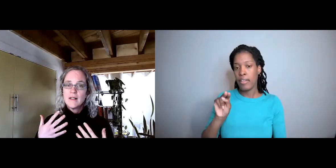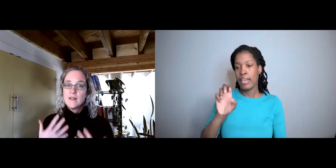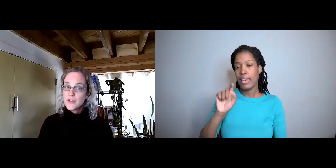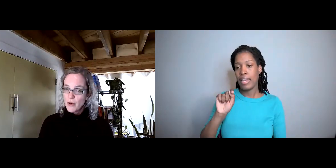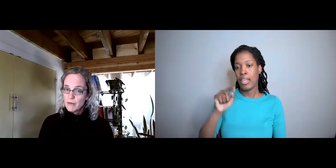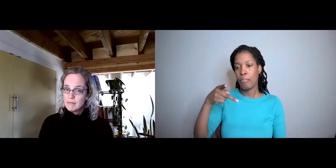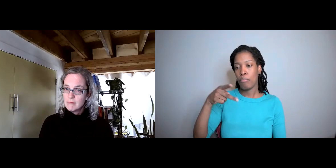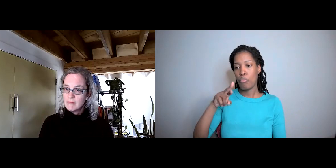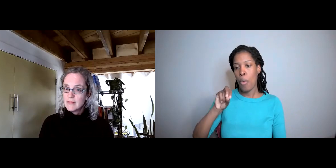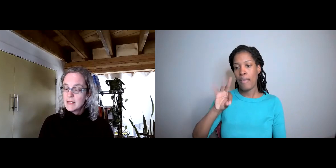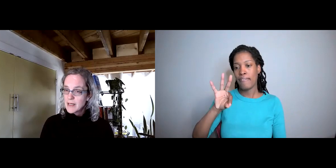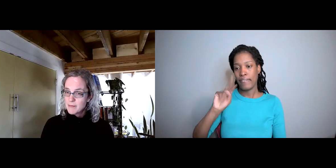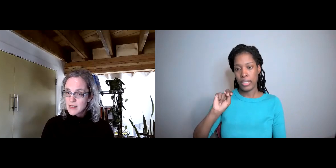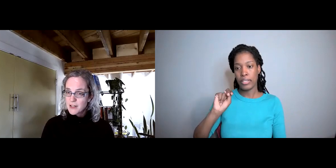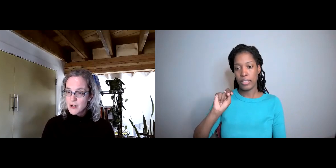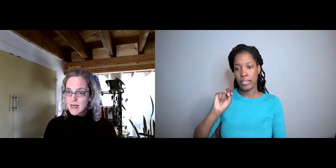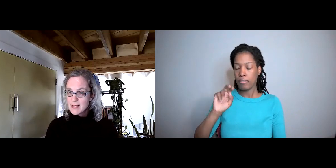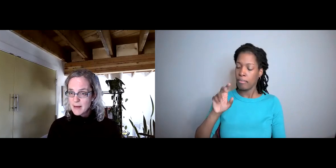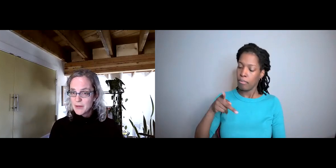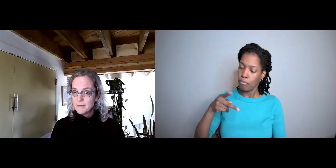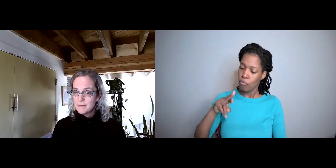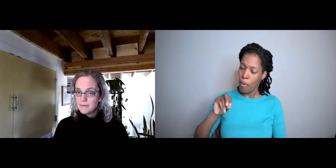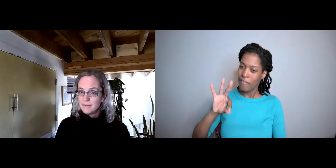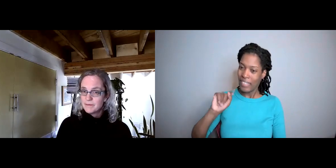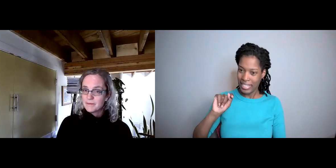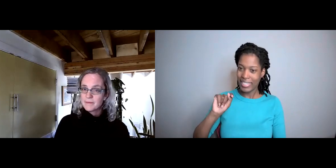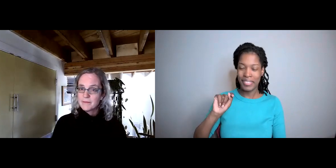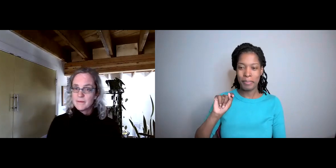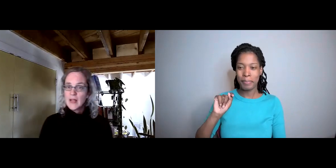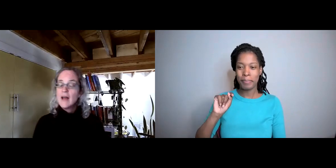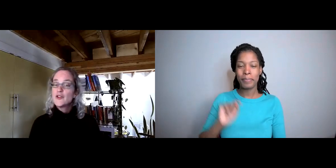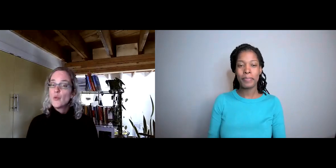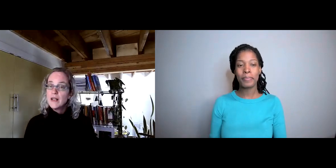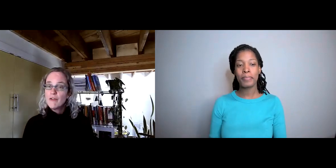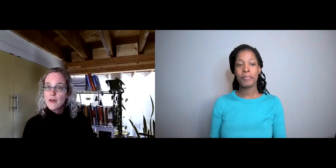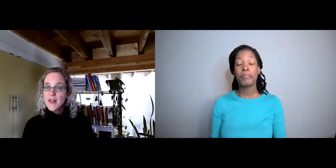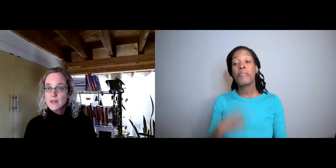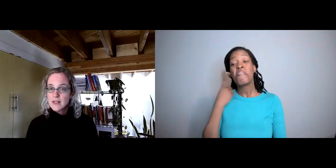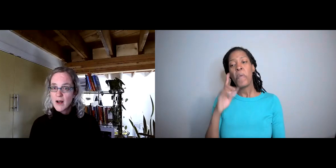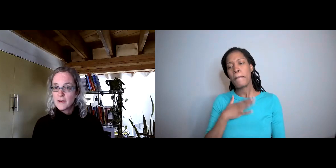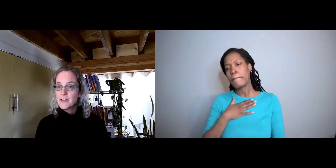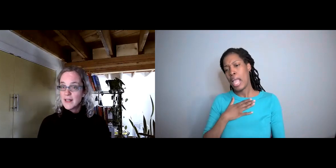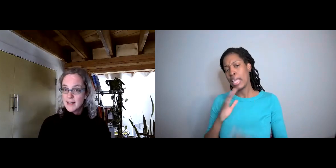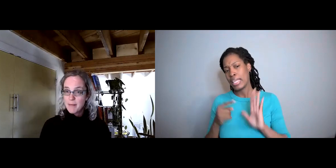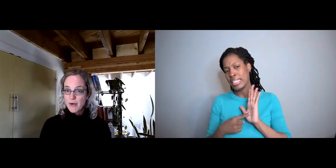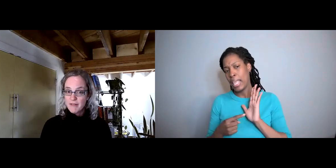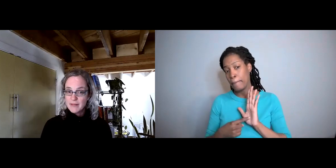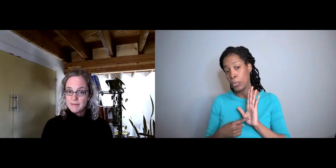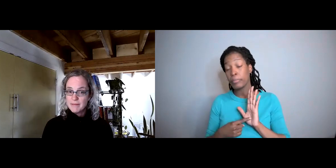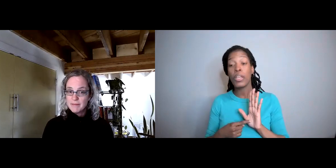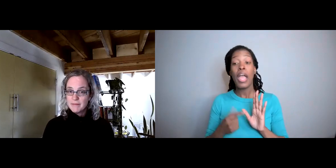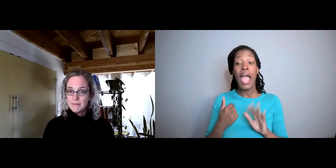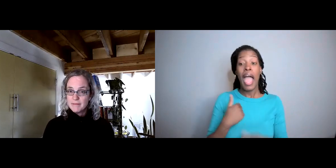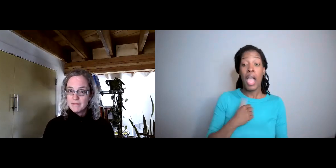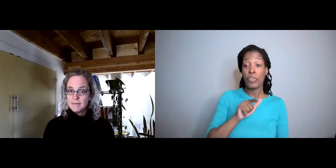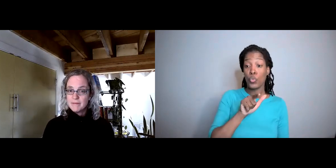So in my massage therapy example, at $24,000 in net profit.